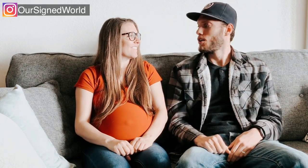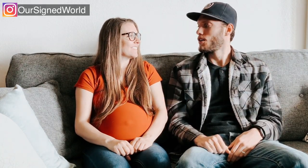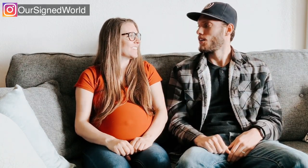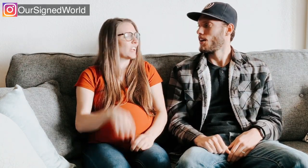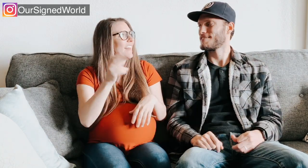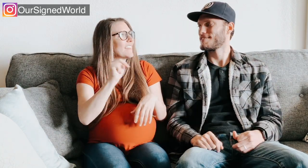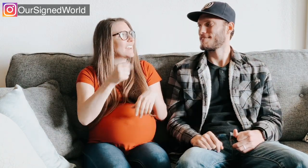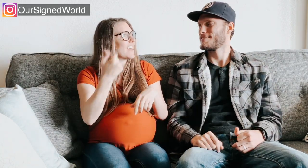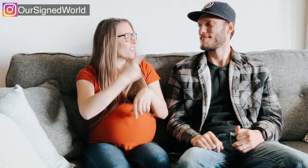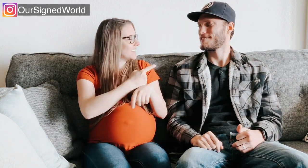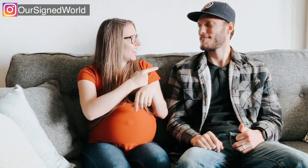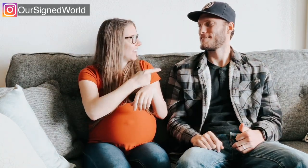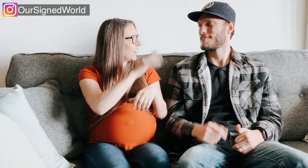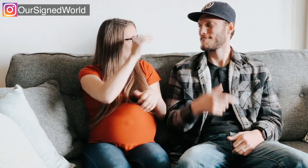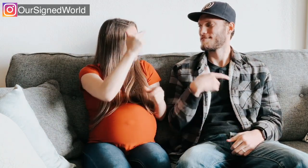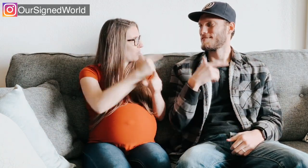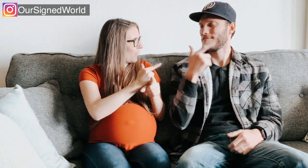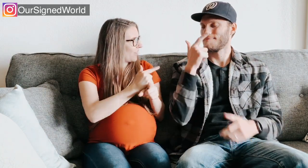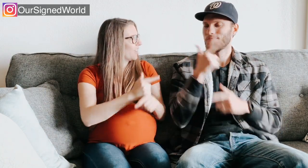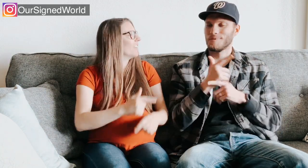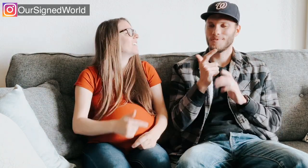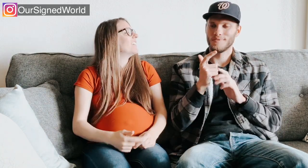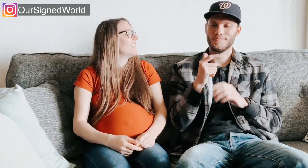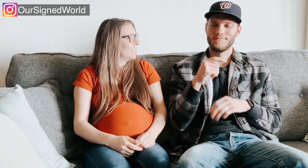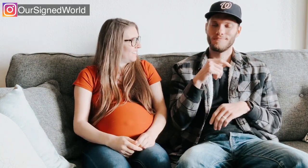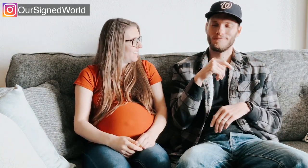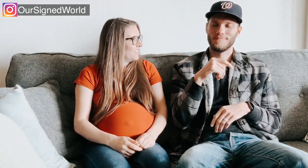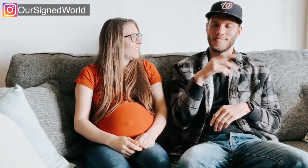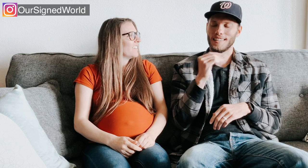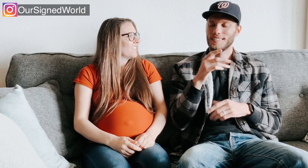Then the other day your brother,